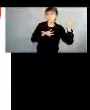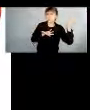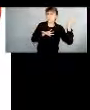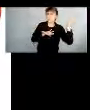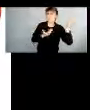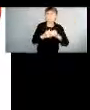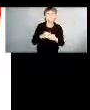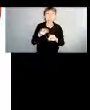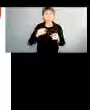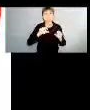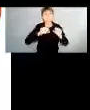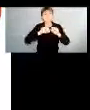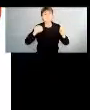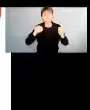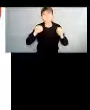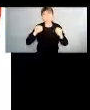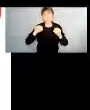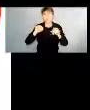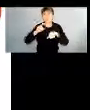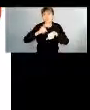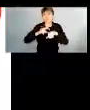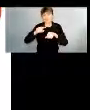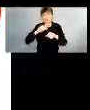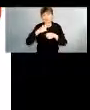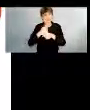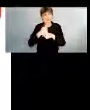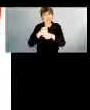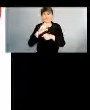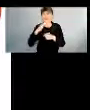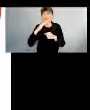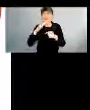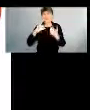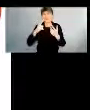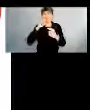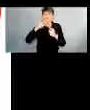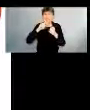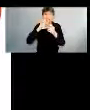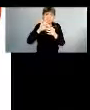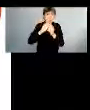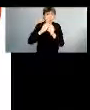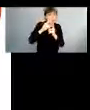You can create and upload this document in any format. Depending on your project, it